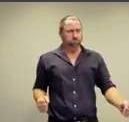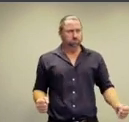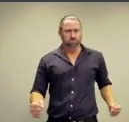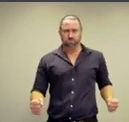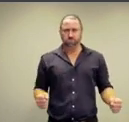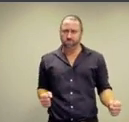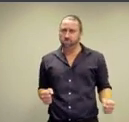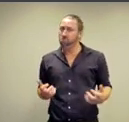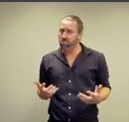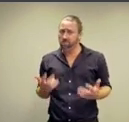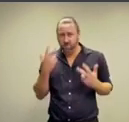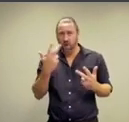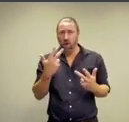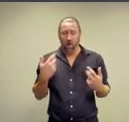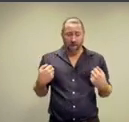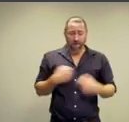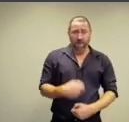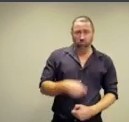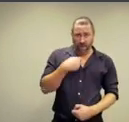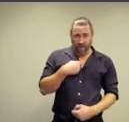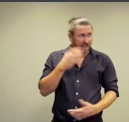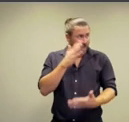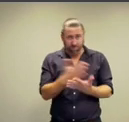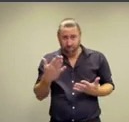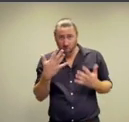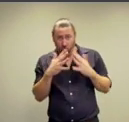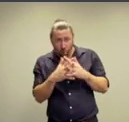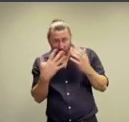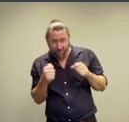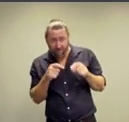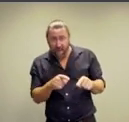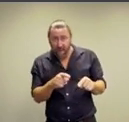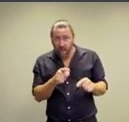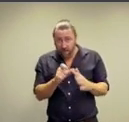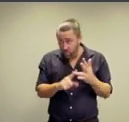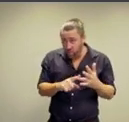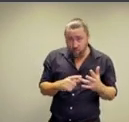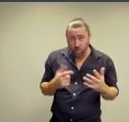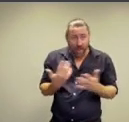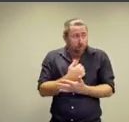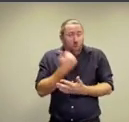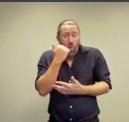interesting I guess, the contrast of messaging around the jackets practicality and protection and